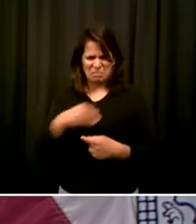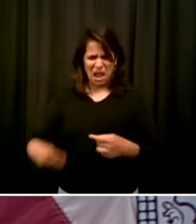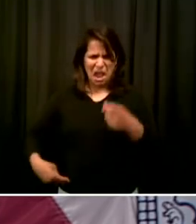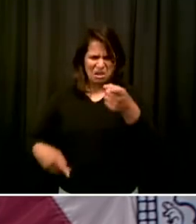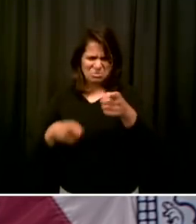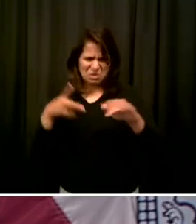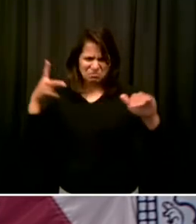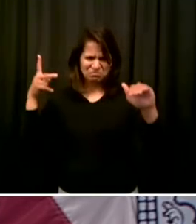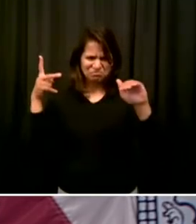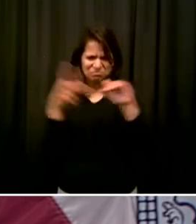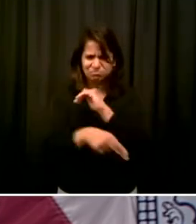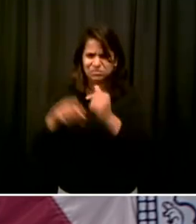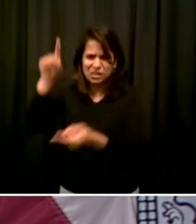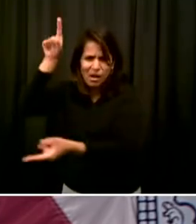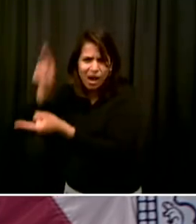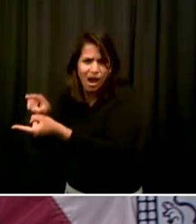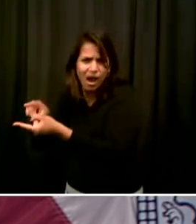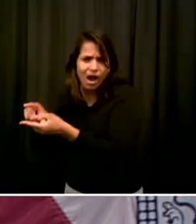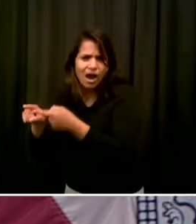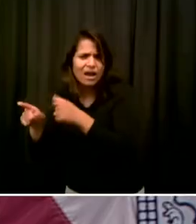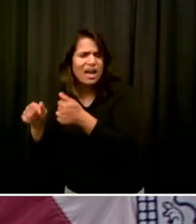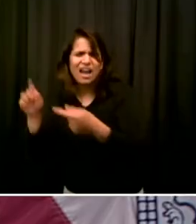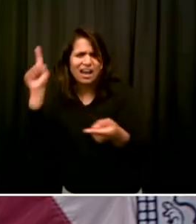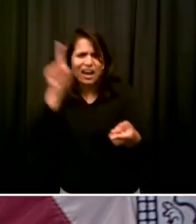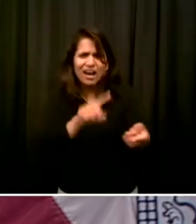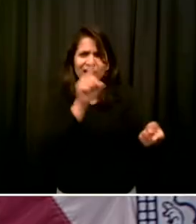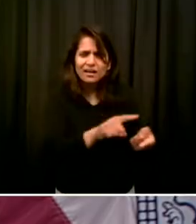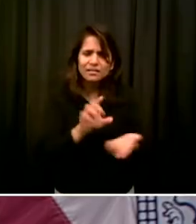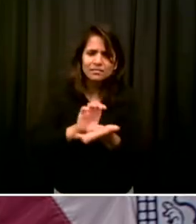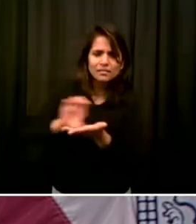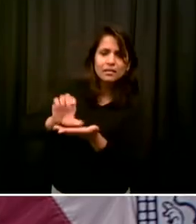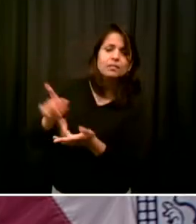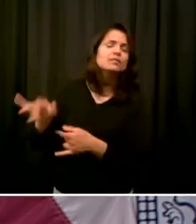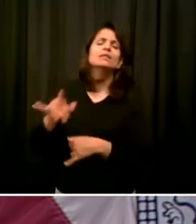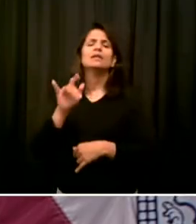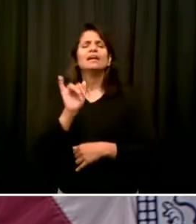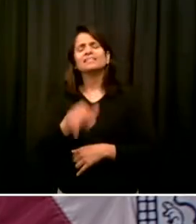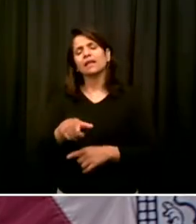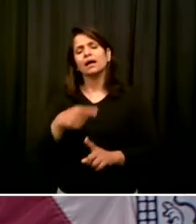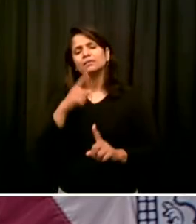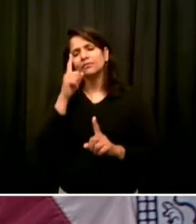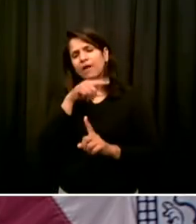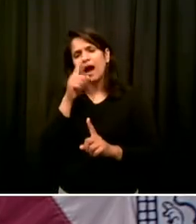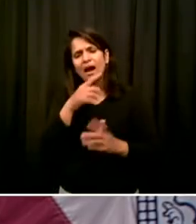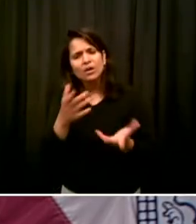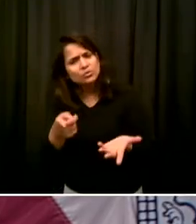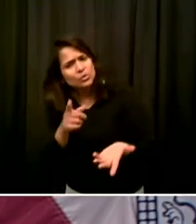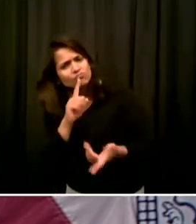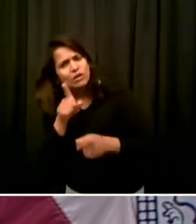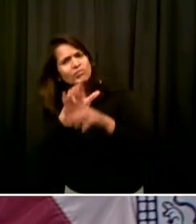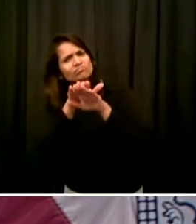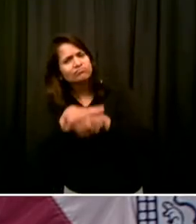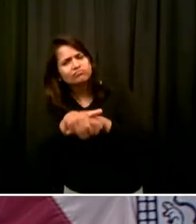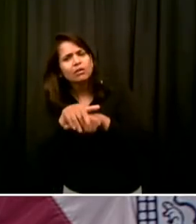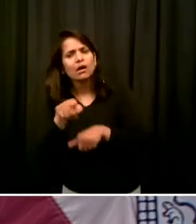ARE SAYING THAT THE MONEY YOU'RE TAKING OUT OF THE NYPD BUDGET IS A FISCAL SLEIHTG-F-OHD.AN AMRCAI, MSOE